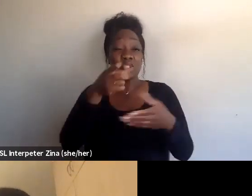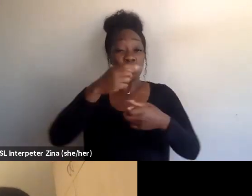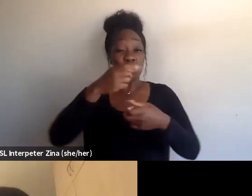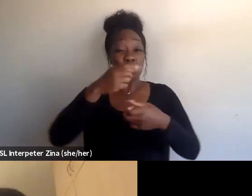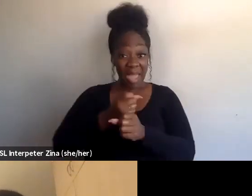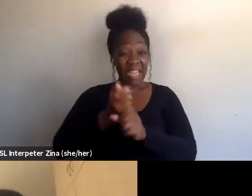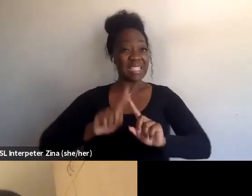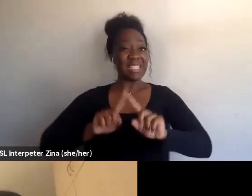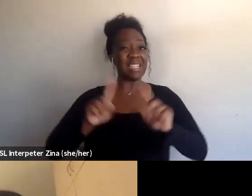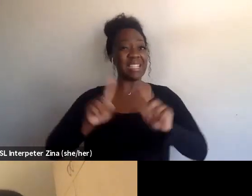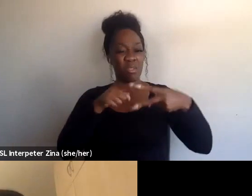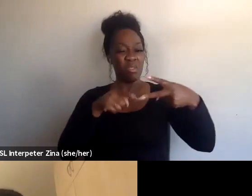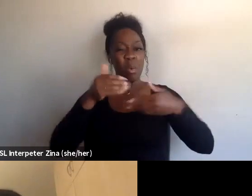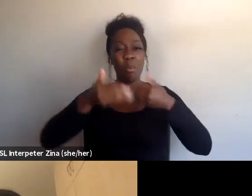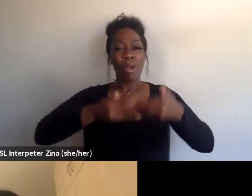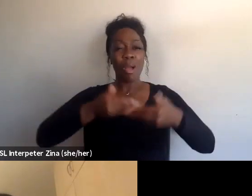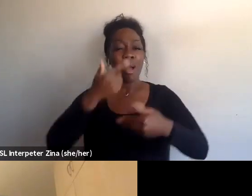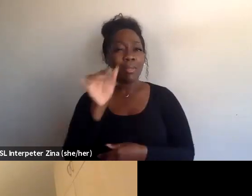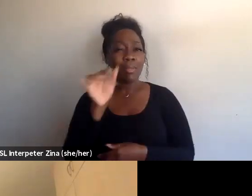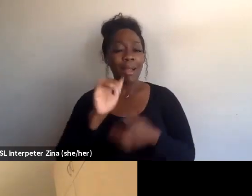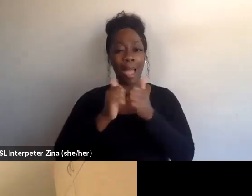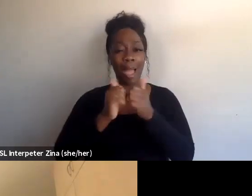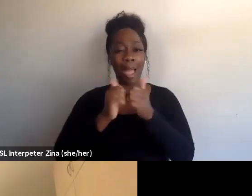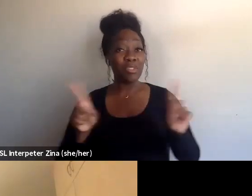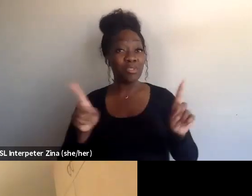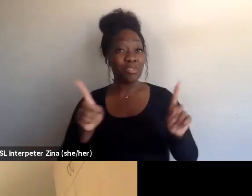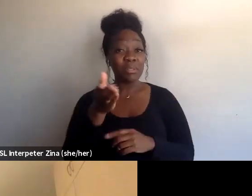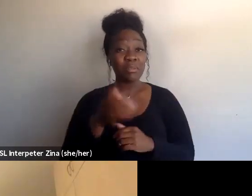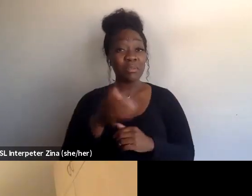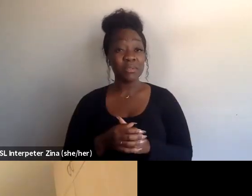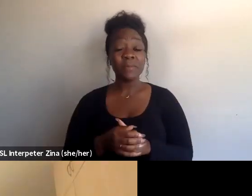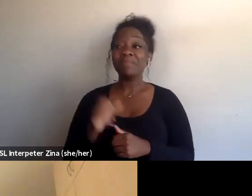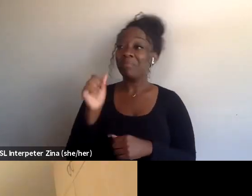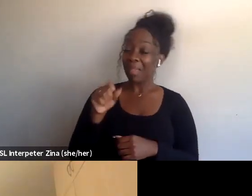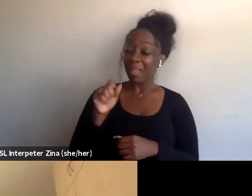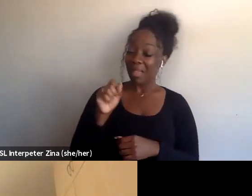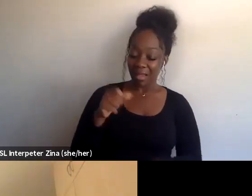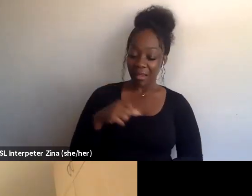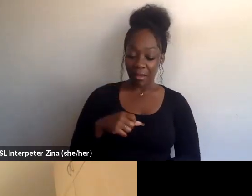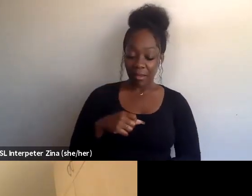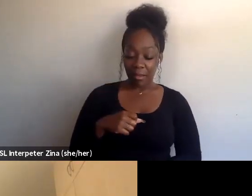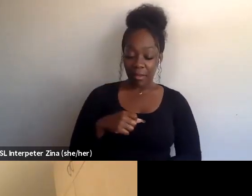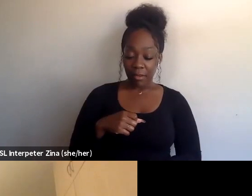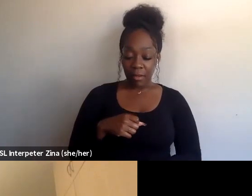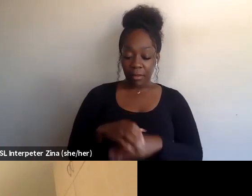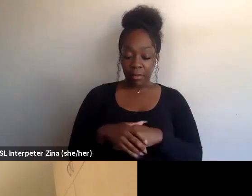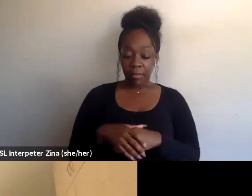for those two and how they differed. Yeah, I think I'll speak on my most recent work